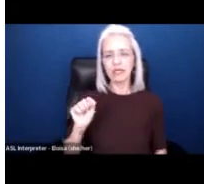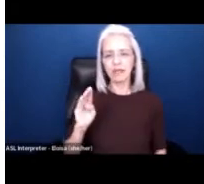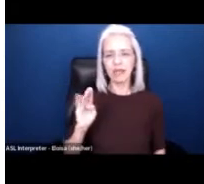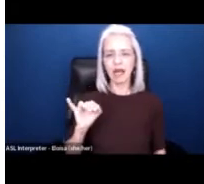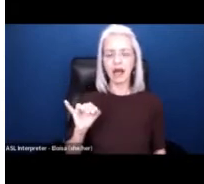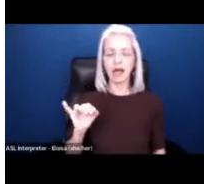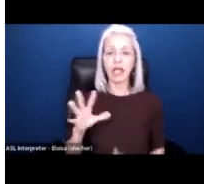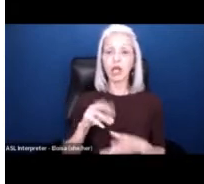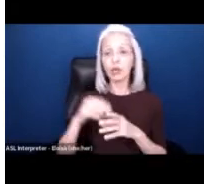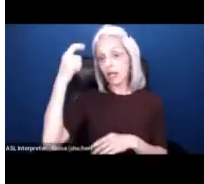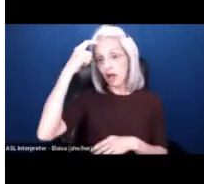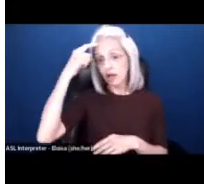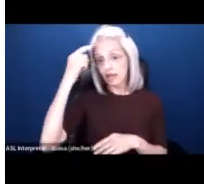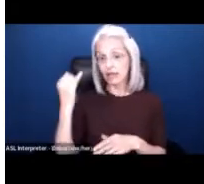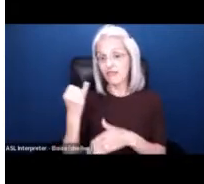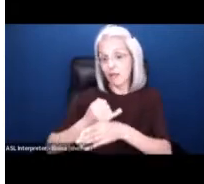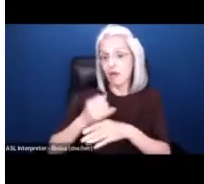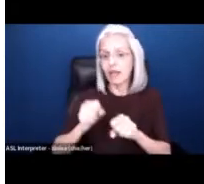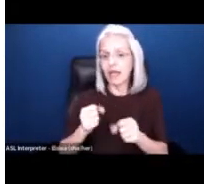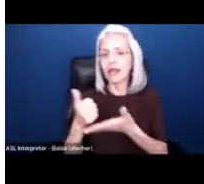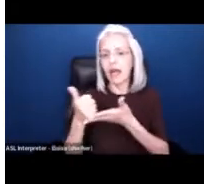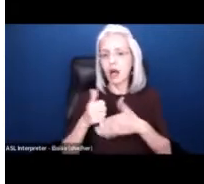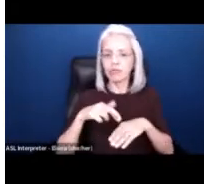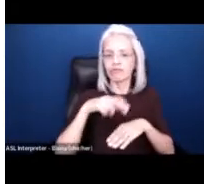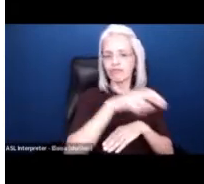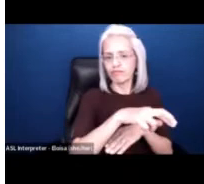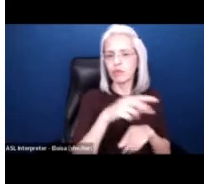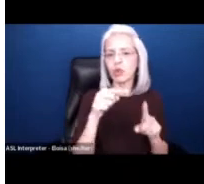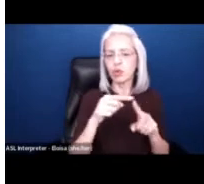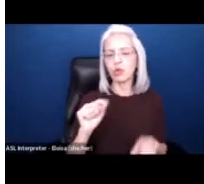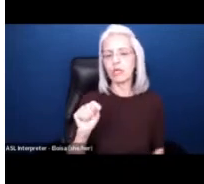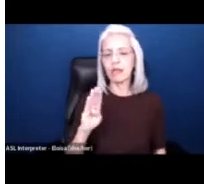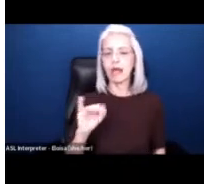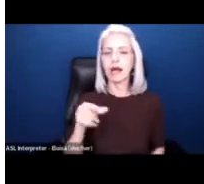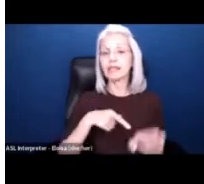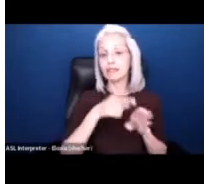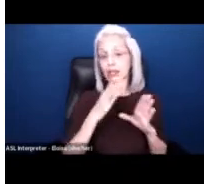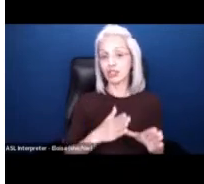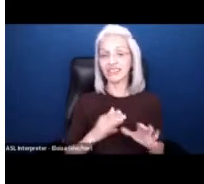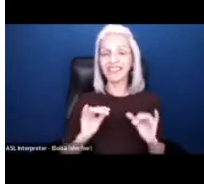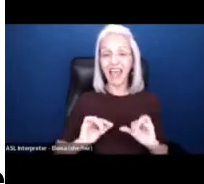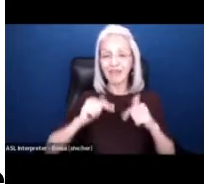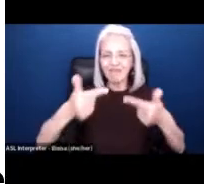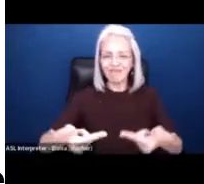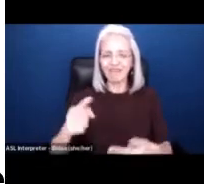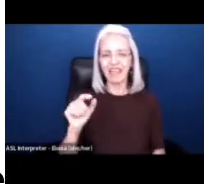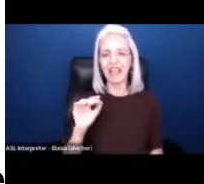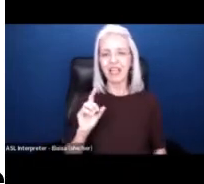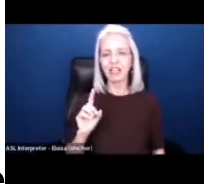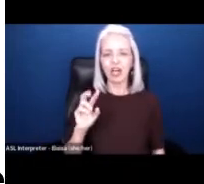impairment, can help make referrals to TBI specialists. I'm going to pass things over to Dr. Tsaousides, who's going to